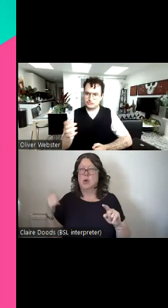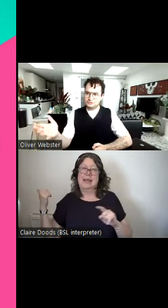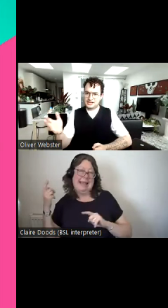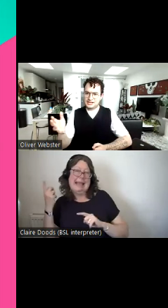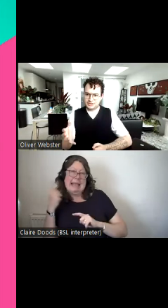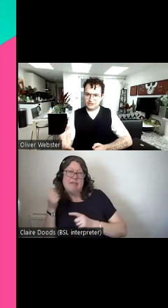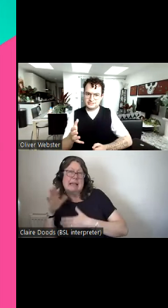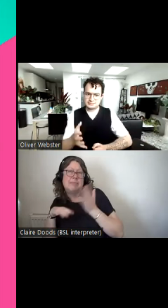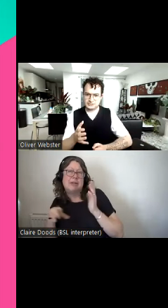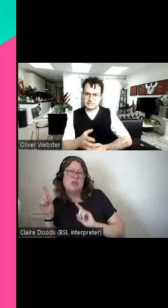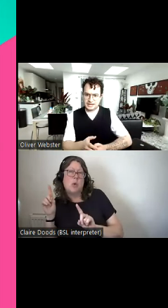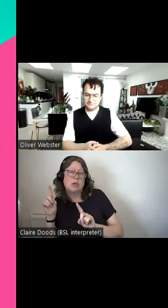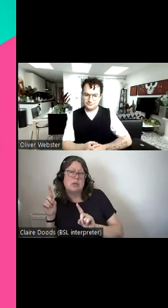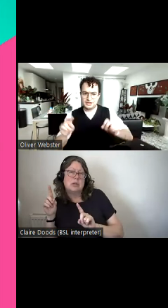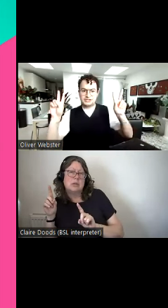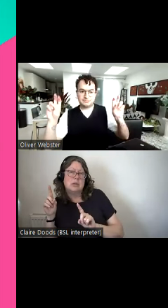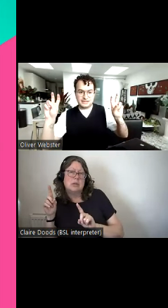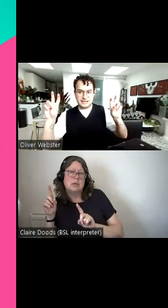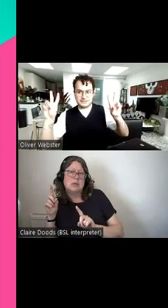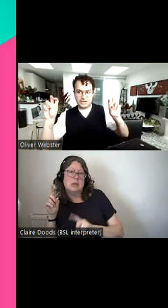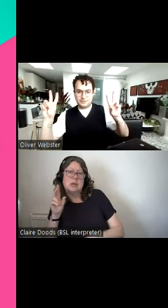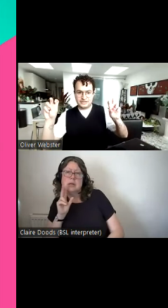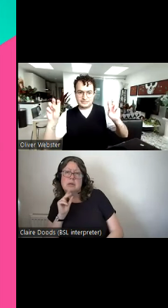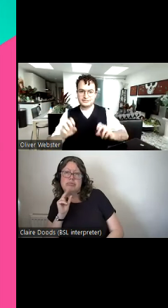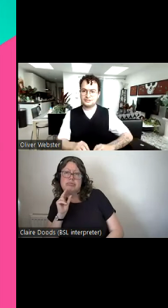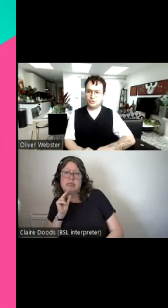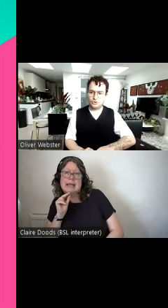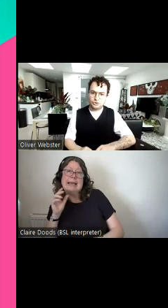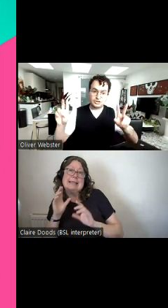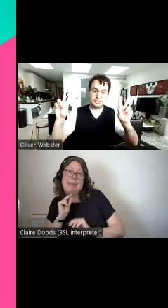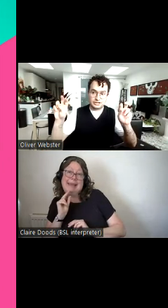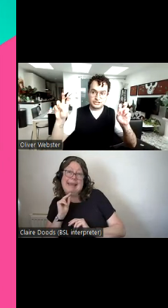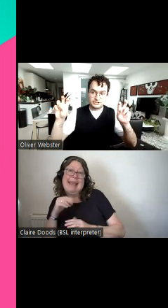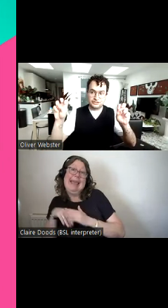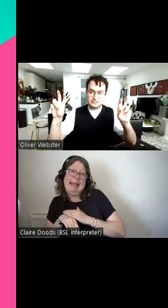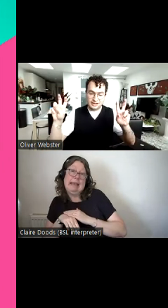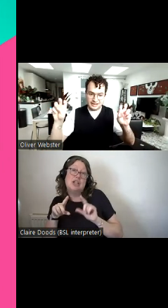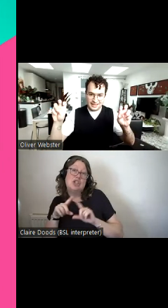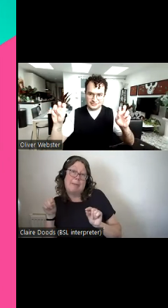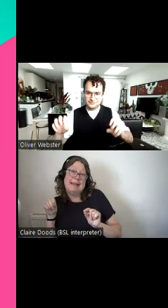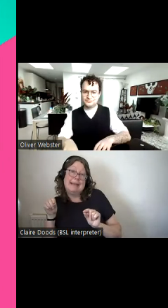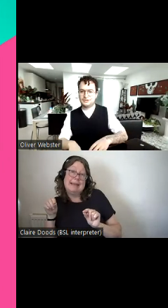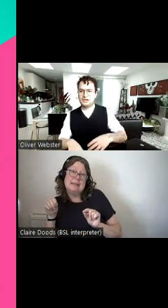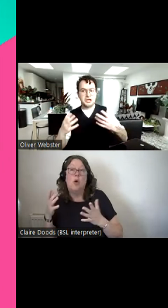Do they experience someone saying, speaking in Japanese or Nigerian dialect?